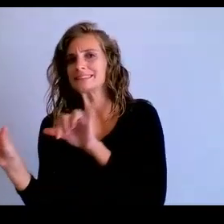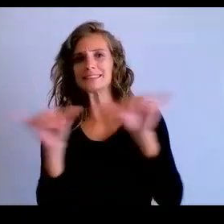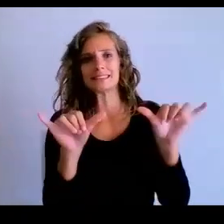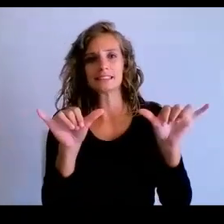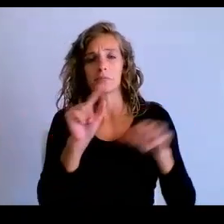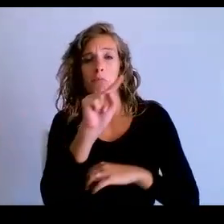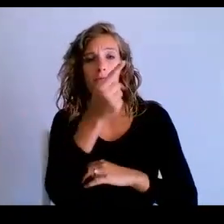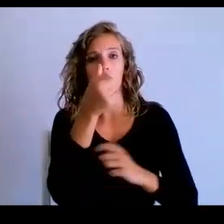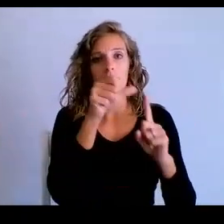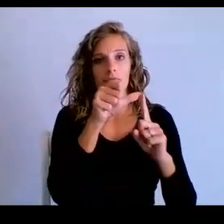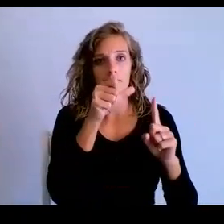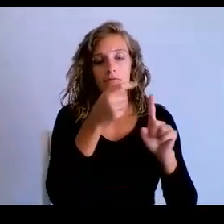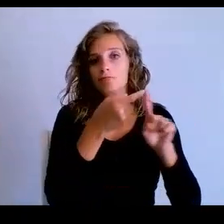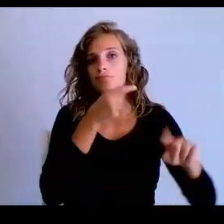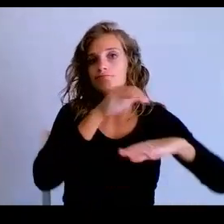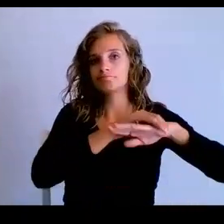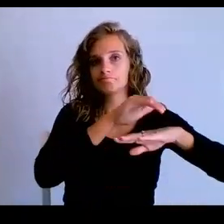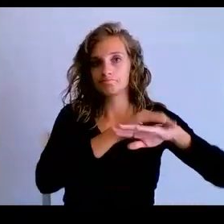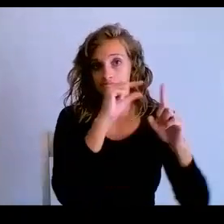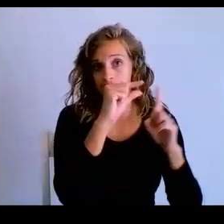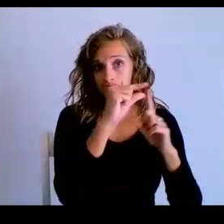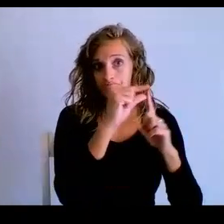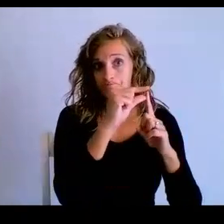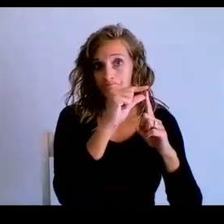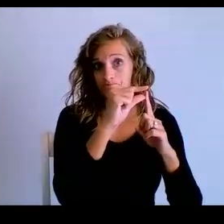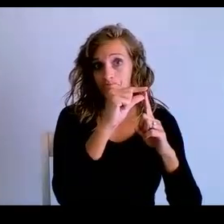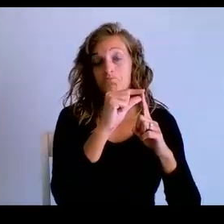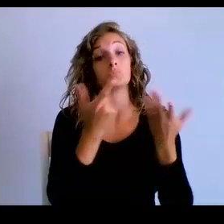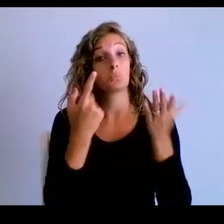as the letter of the English word